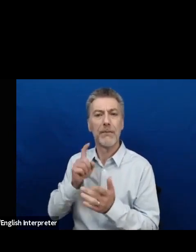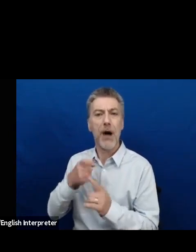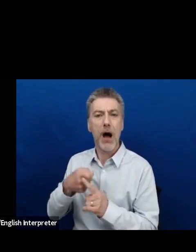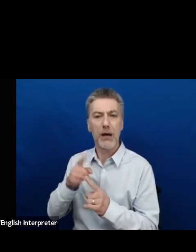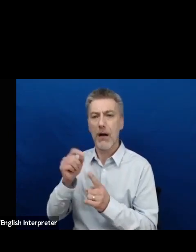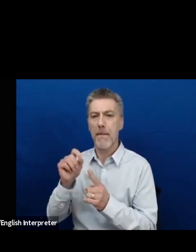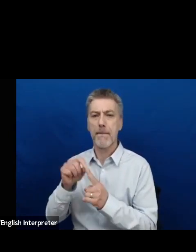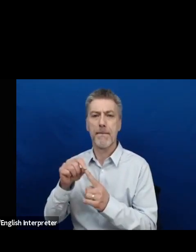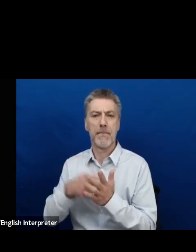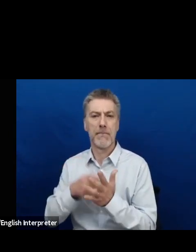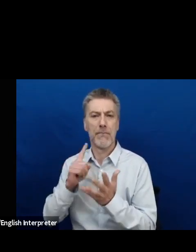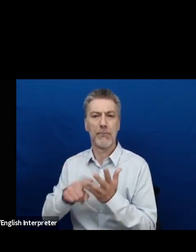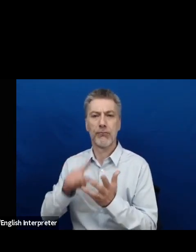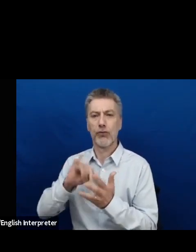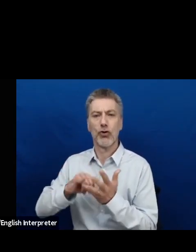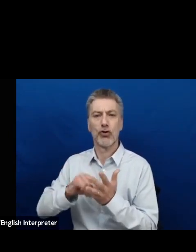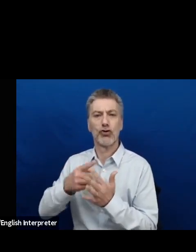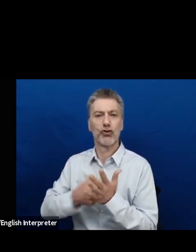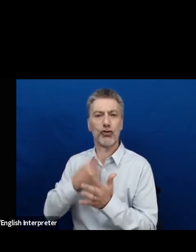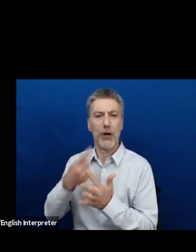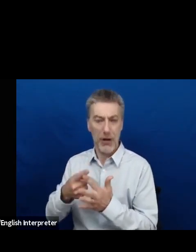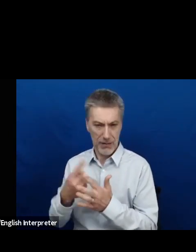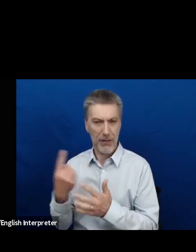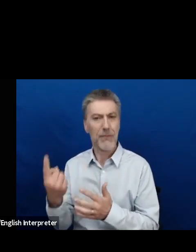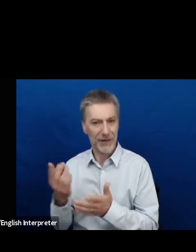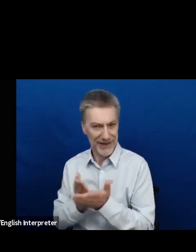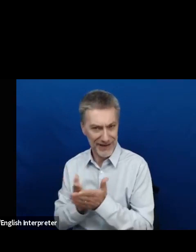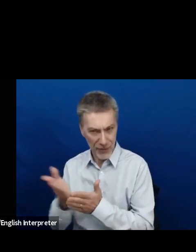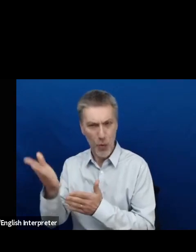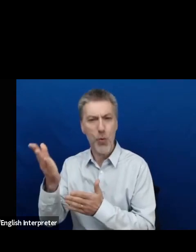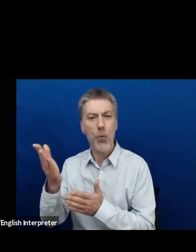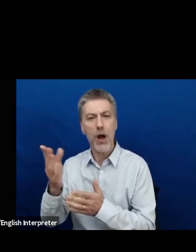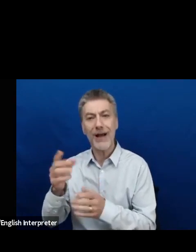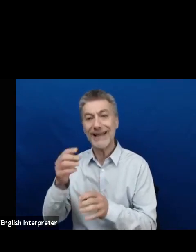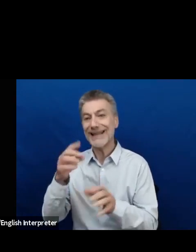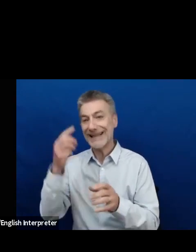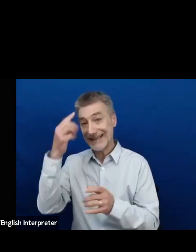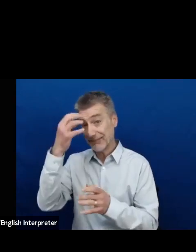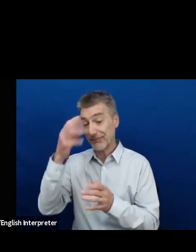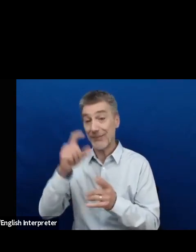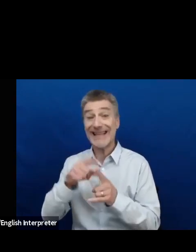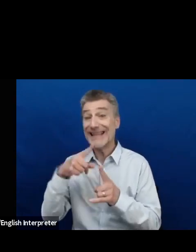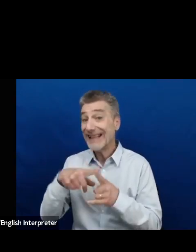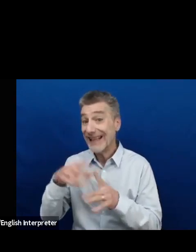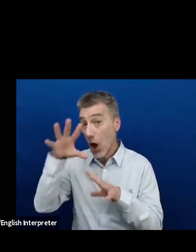of the British state as well as organisational structure have never been congruent